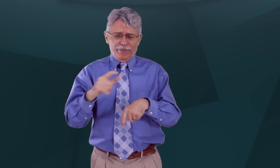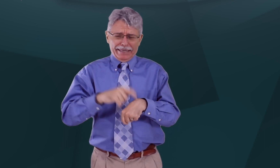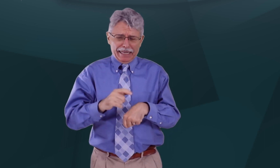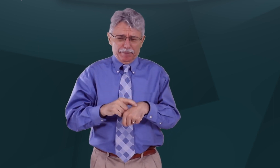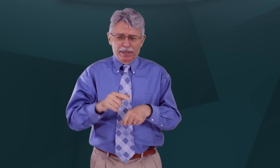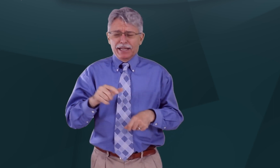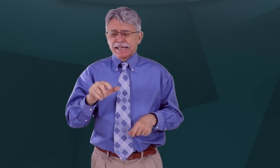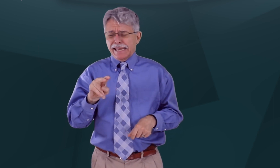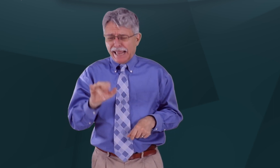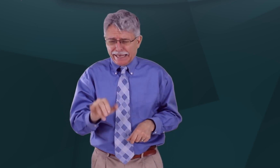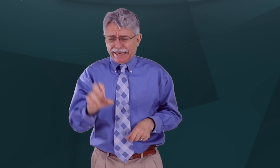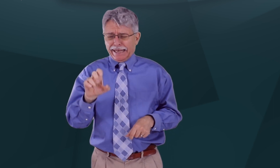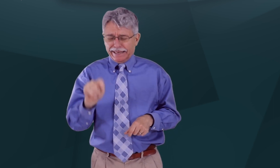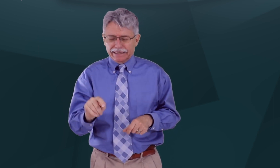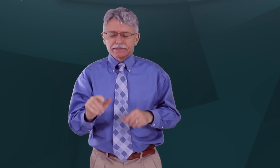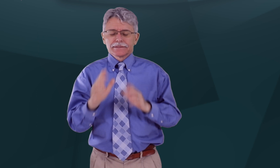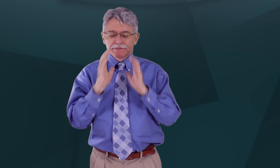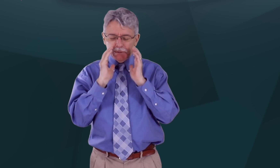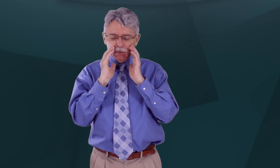All the time, all I ever hear was nyet!"